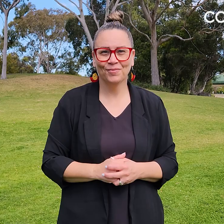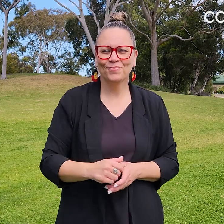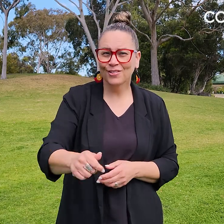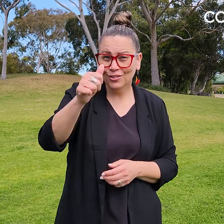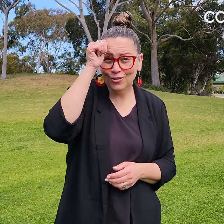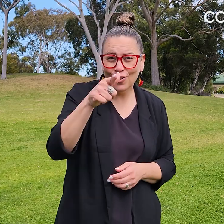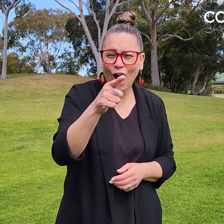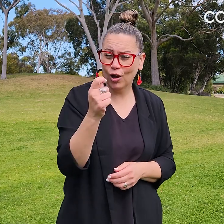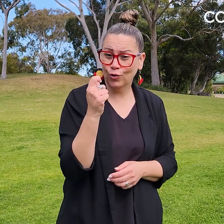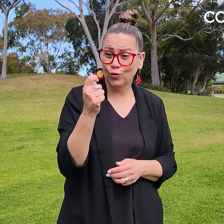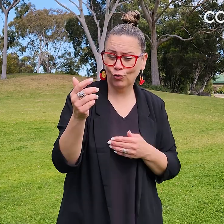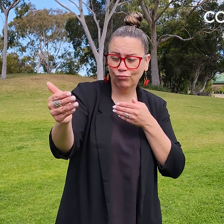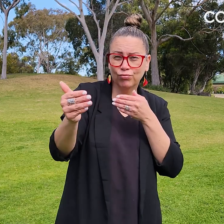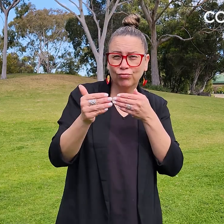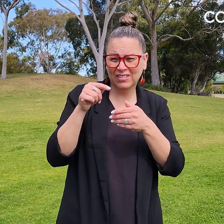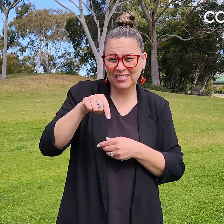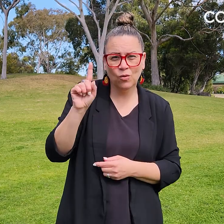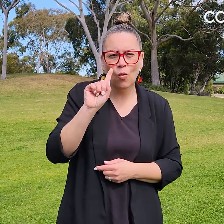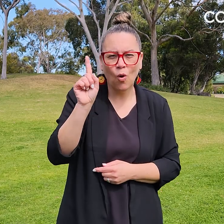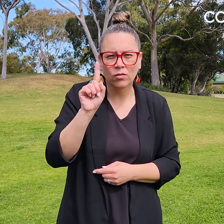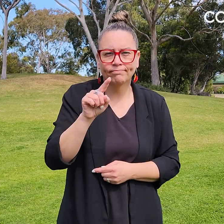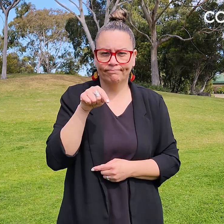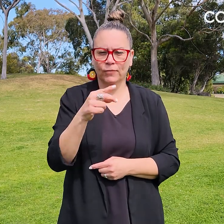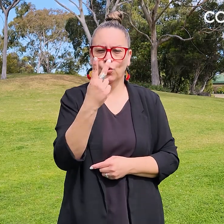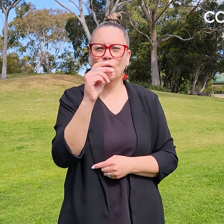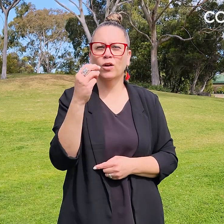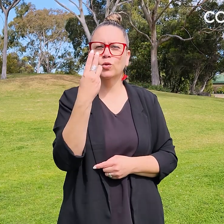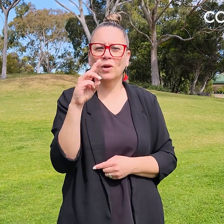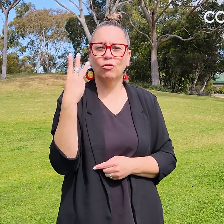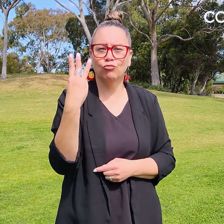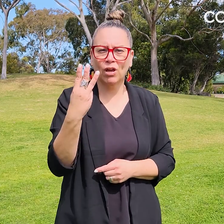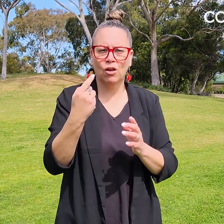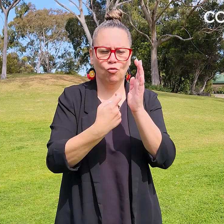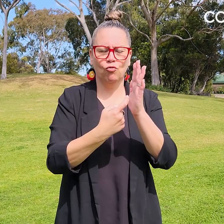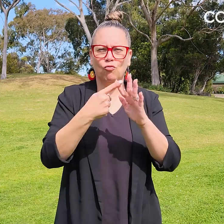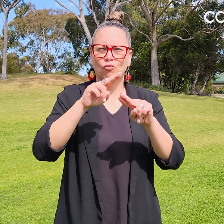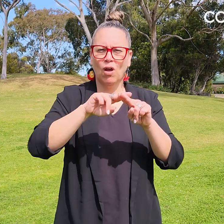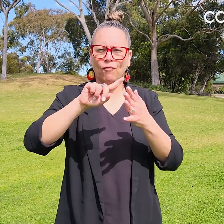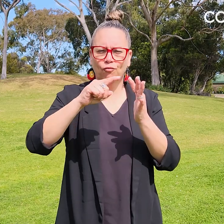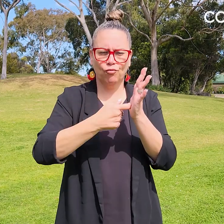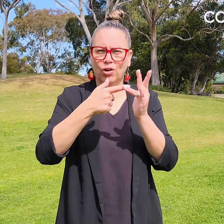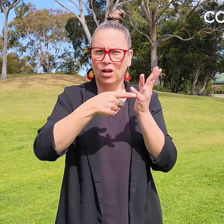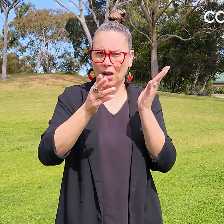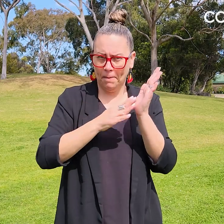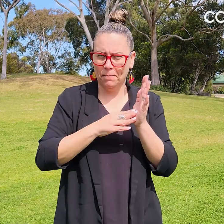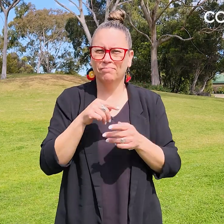Did you know that we will soon have the 2023 Referendum